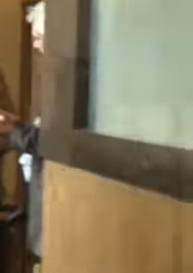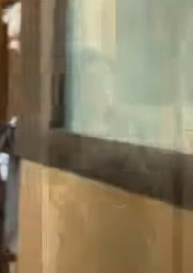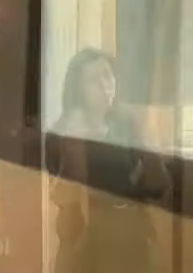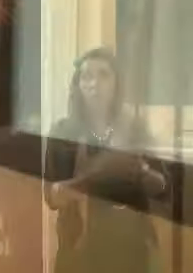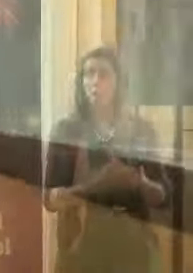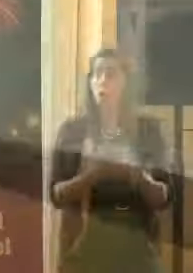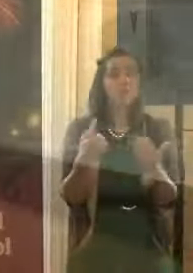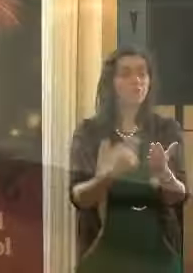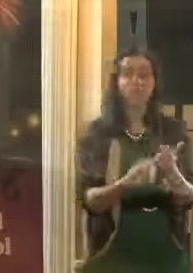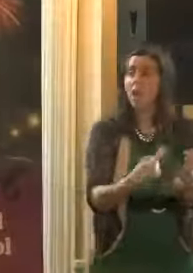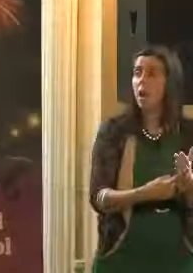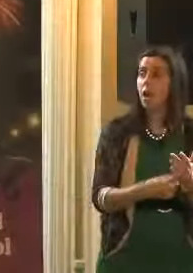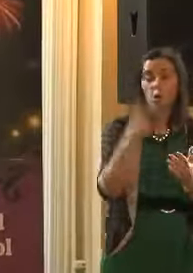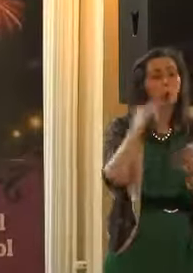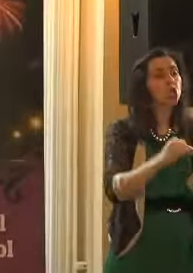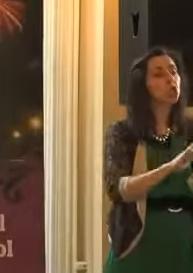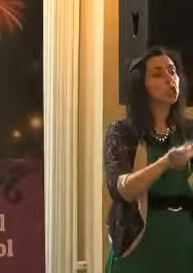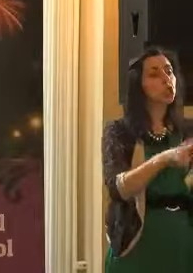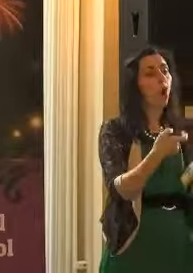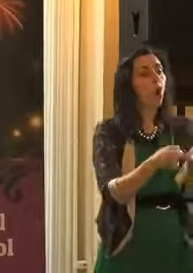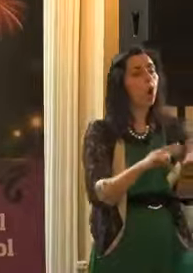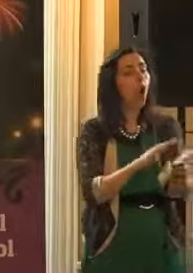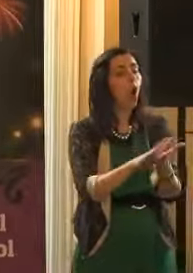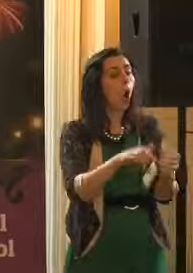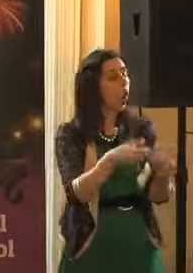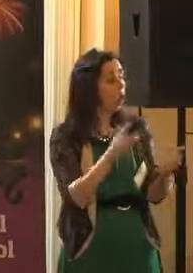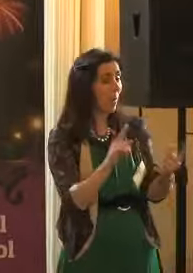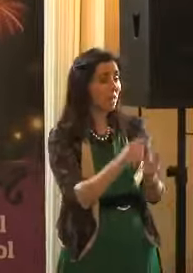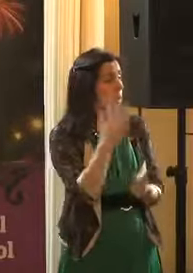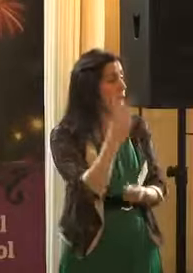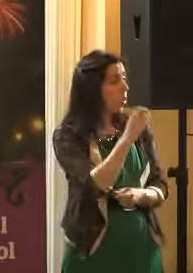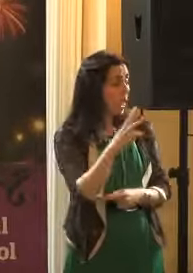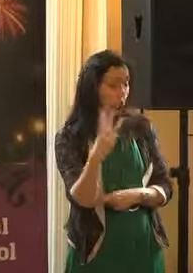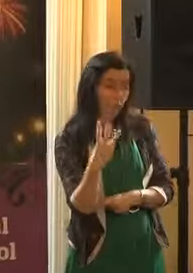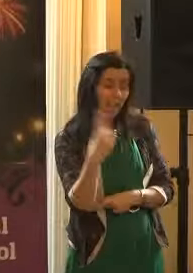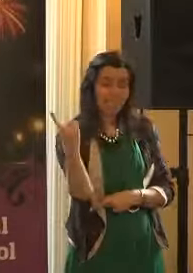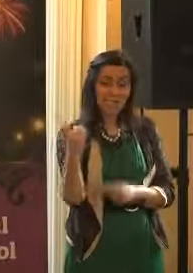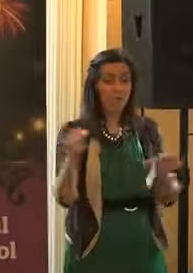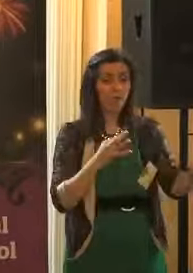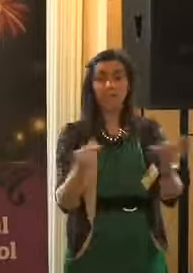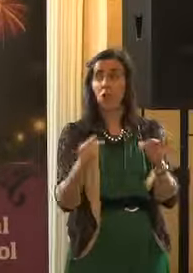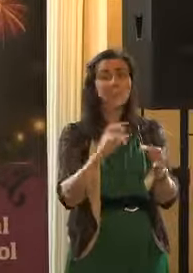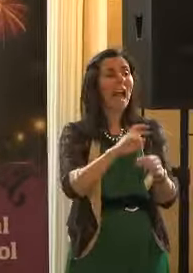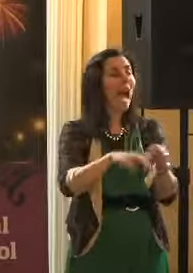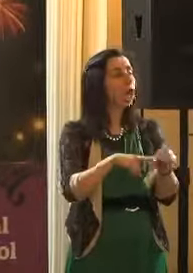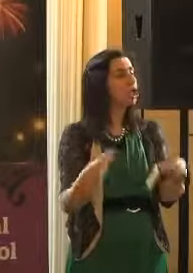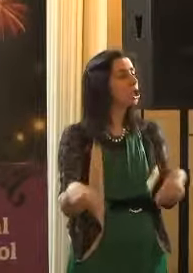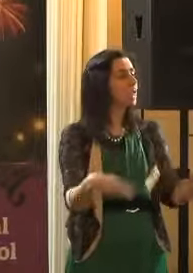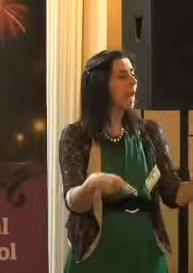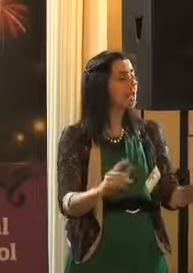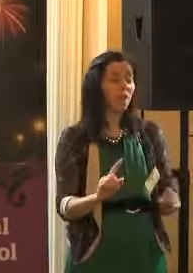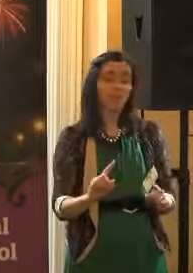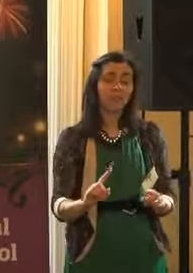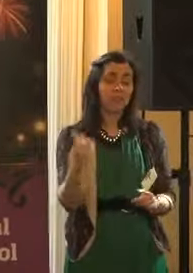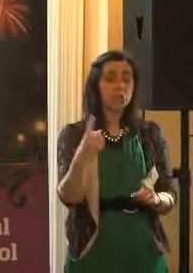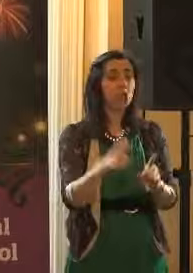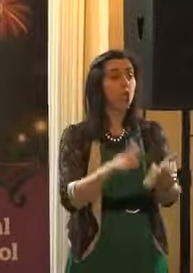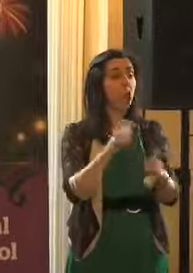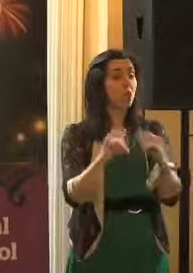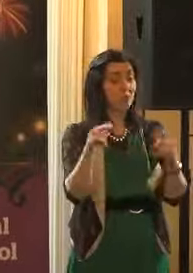We met a young lady called Shauna Hogan in 2003, when she performed an Irish dance at the very first Young DaDaFest